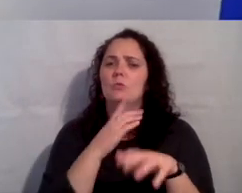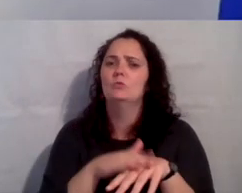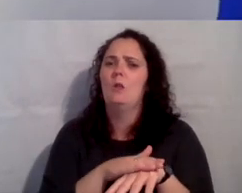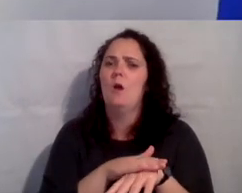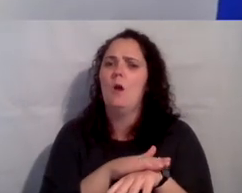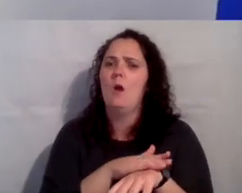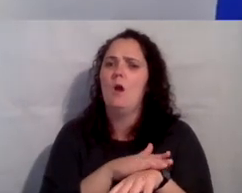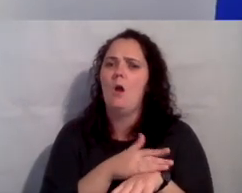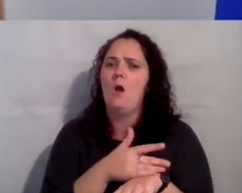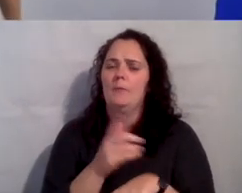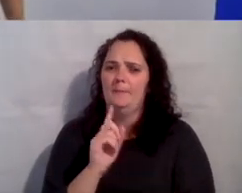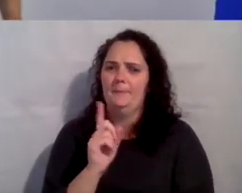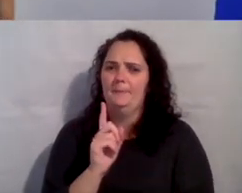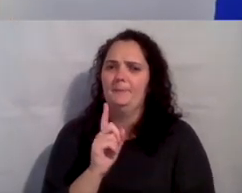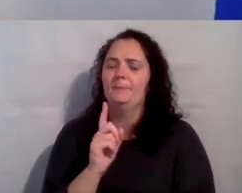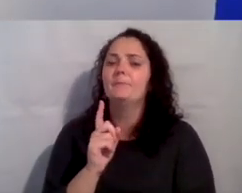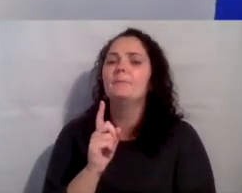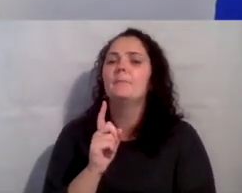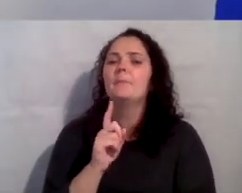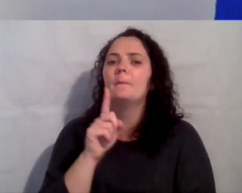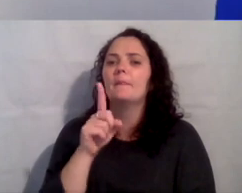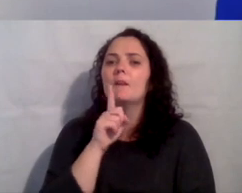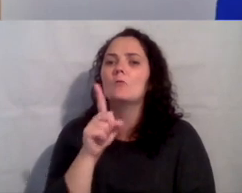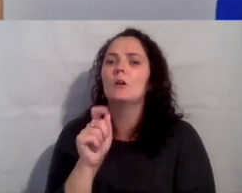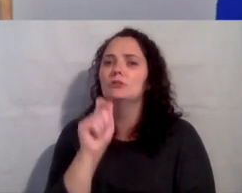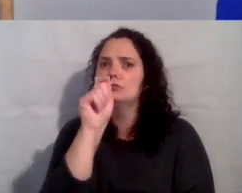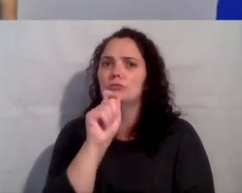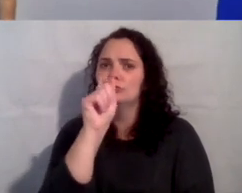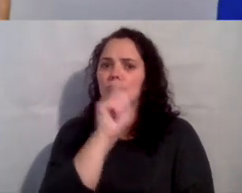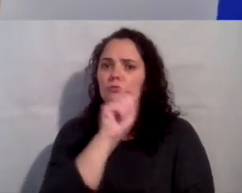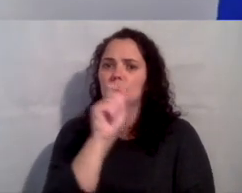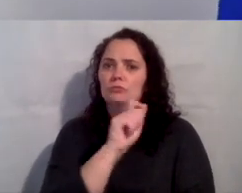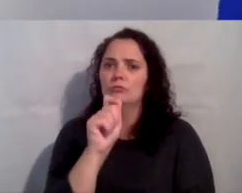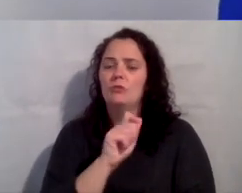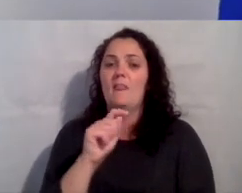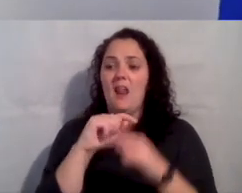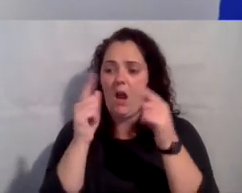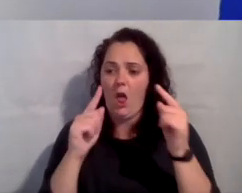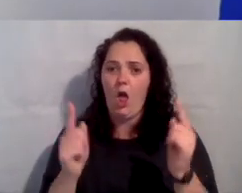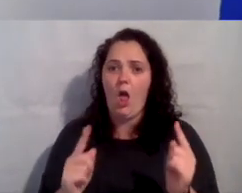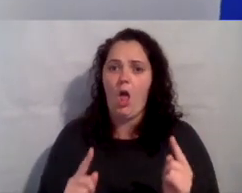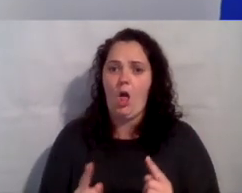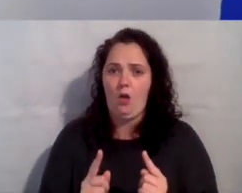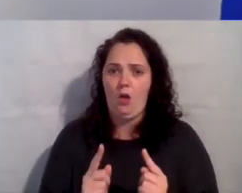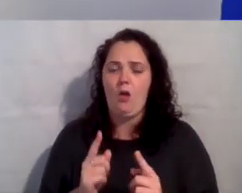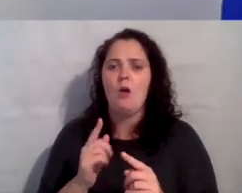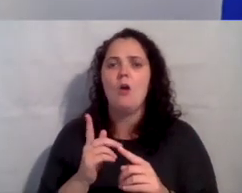what I mean by that. What I mean is that you're going to be massing the line very, very quickly but working across the entire body